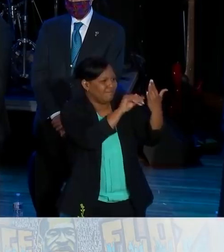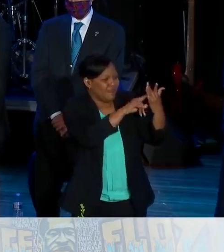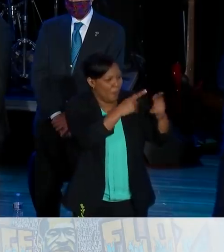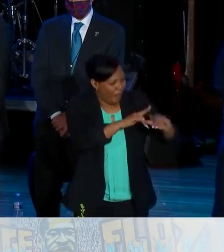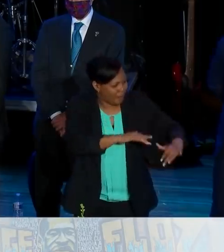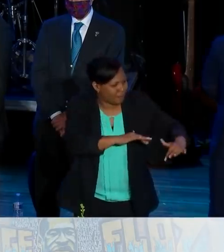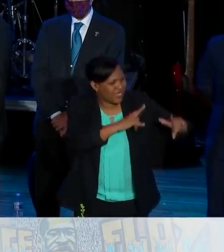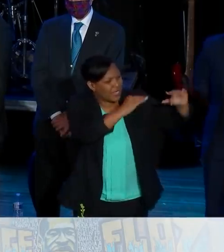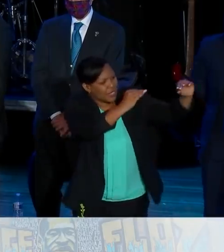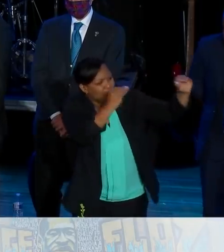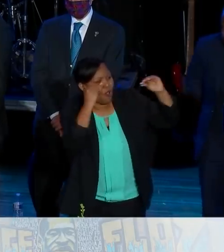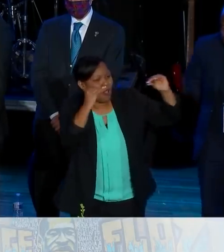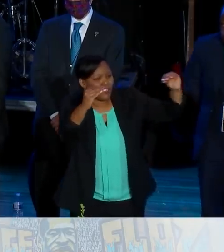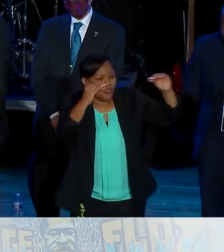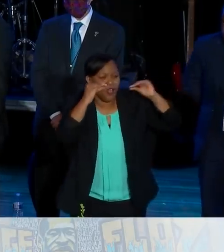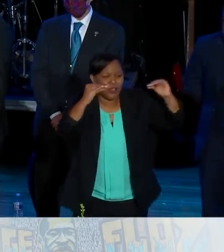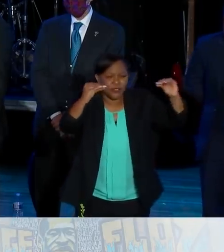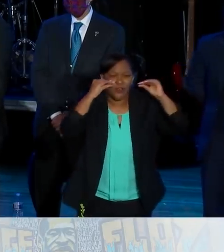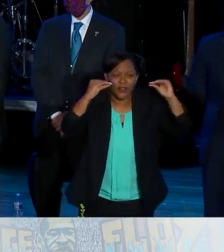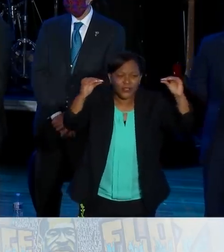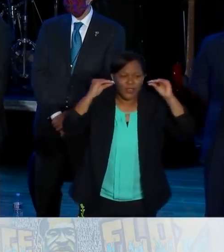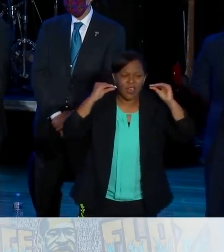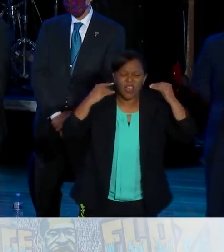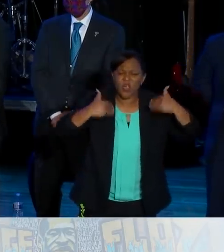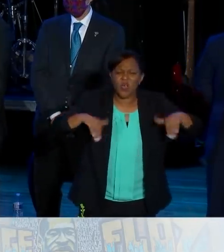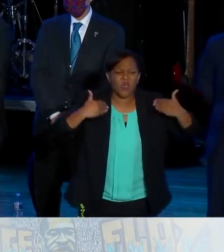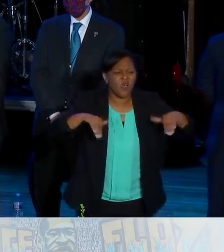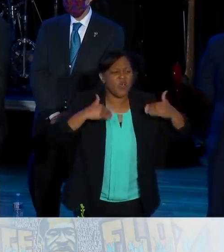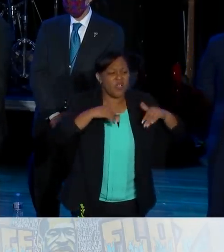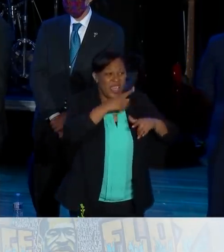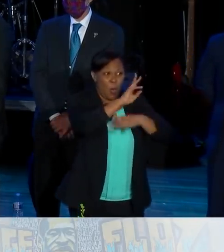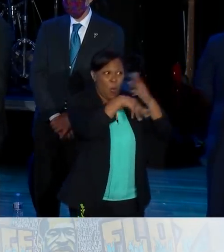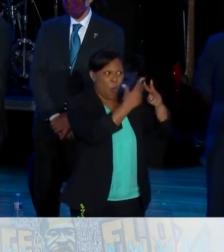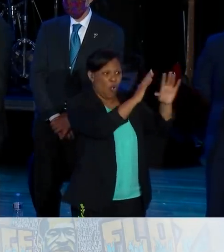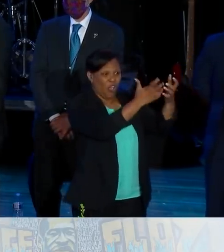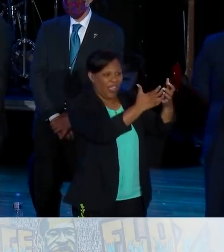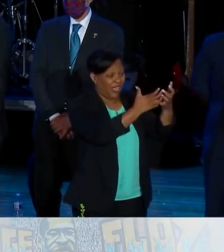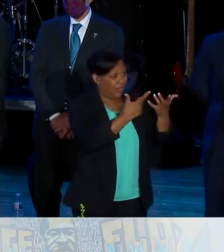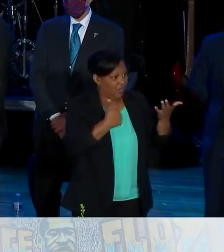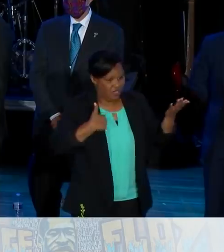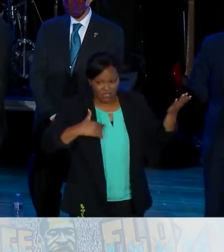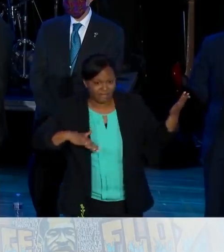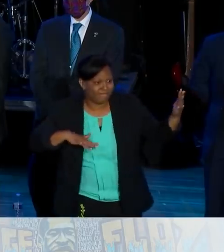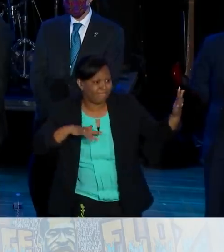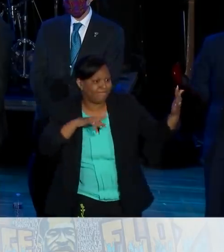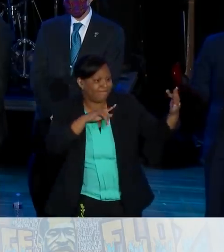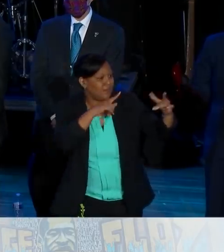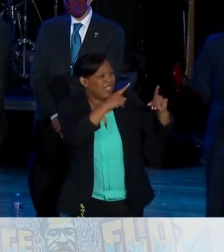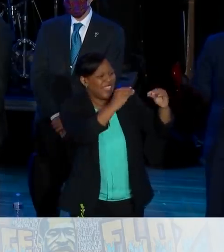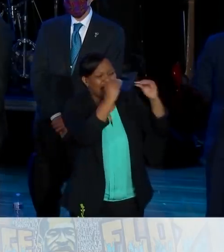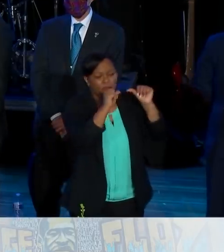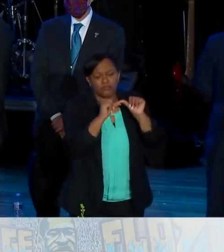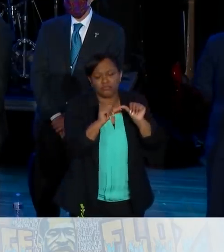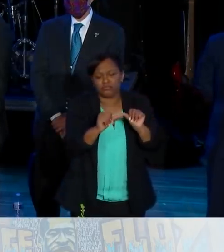AS A TEENAGE GROWN UP AND LEARNING FROM HIM HOW TO BE A MAN EVERYTHING HE INSTILLED IN